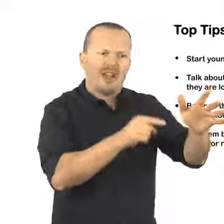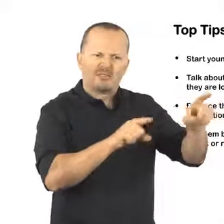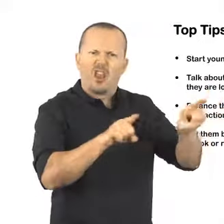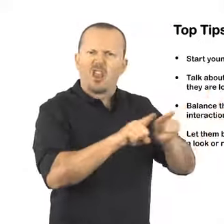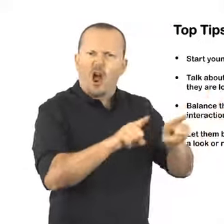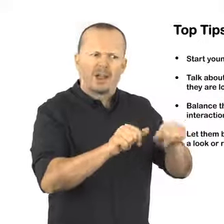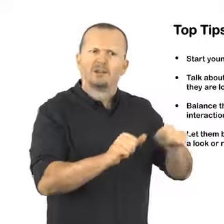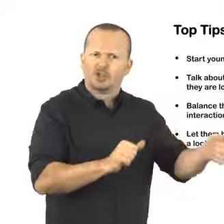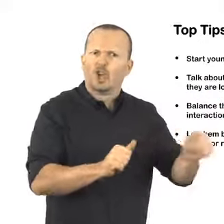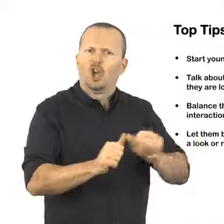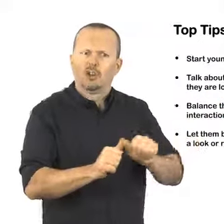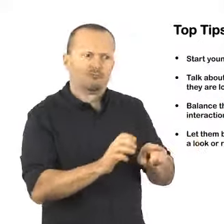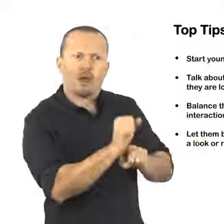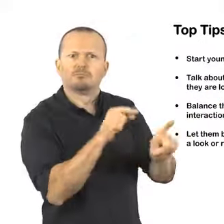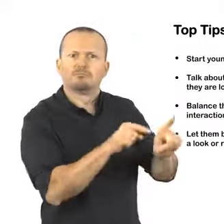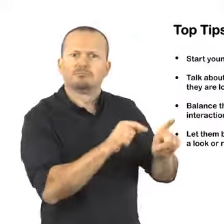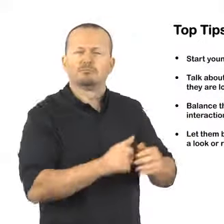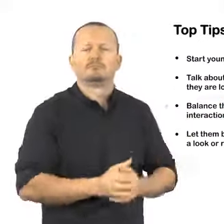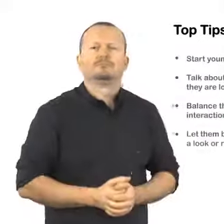can be considered a conversational turn.